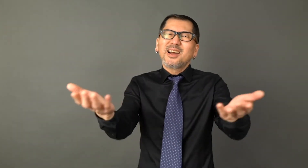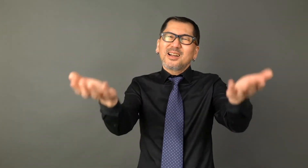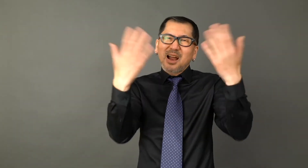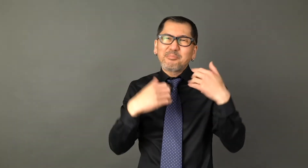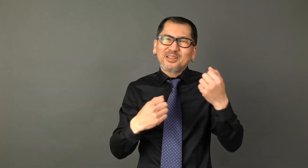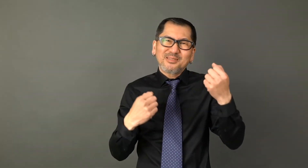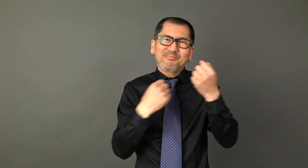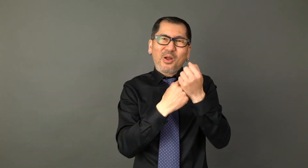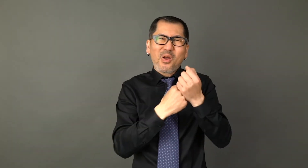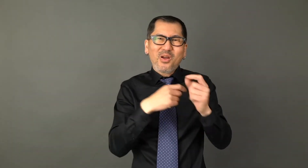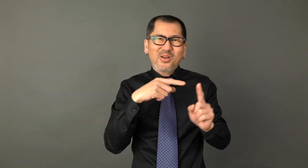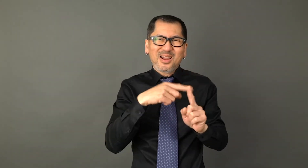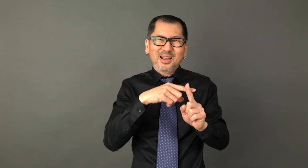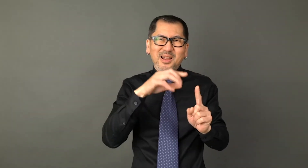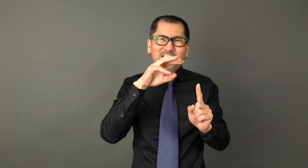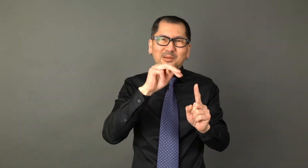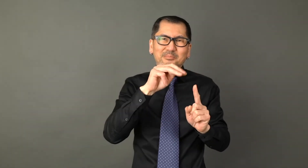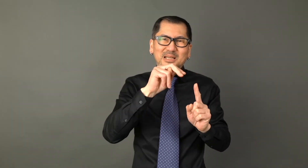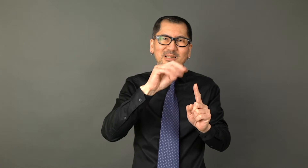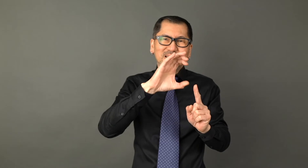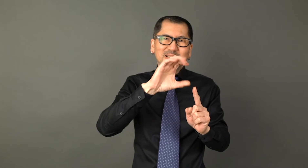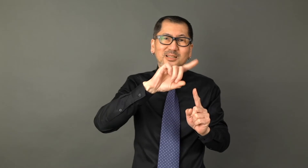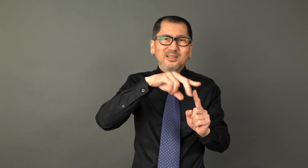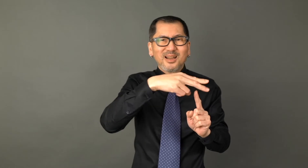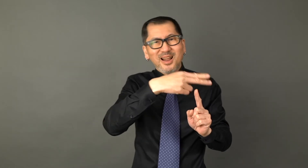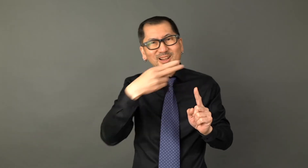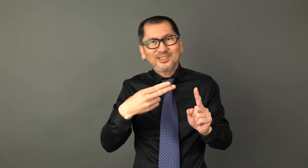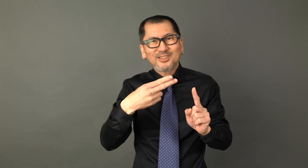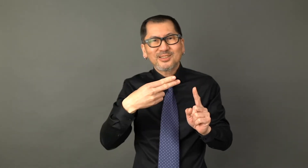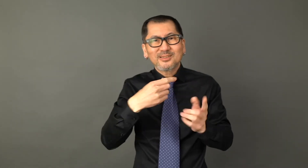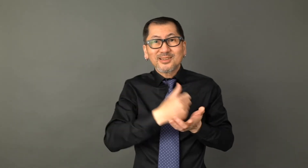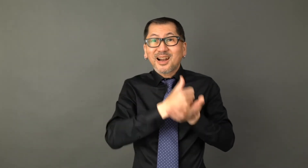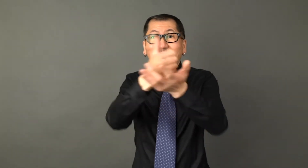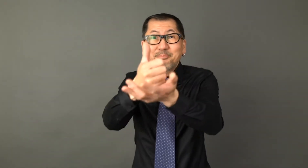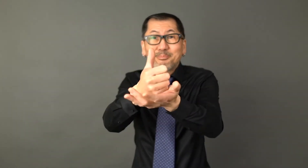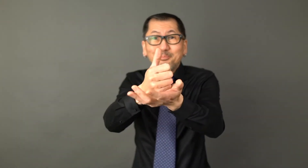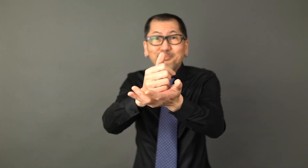Come and support MNCDHH to help make your case for success.